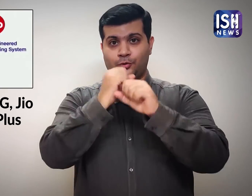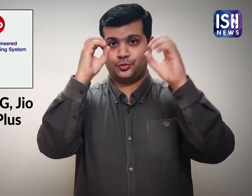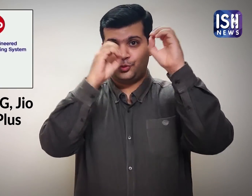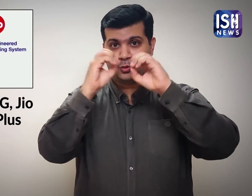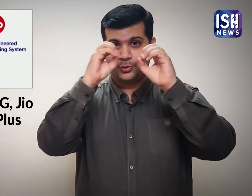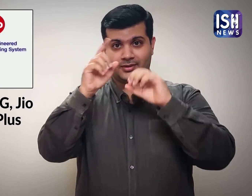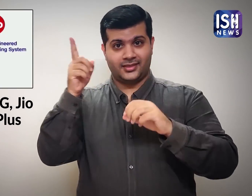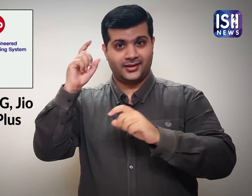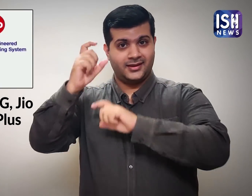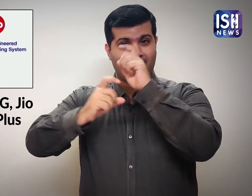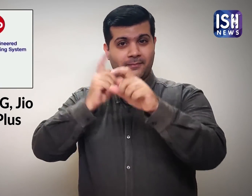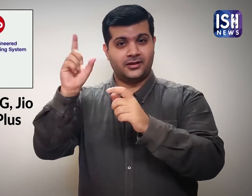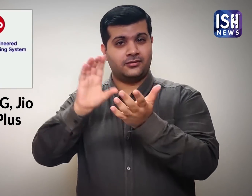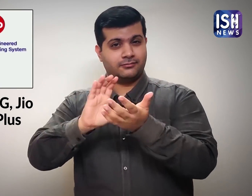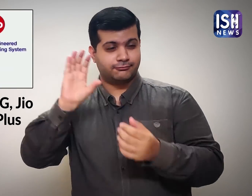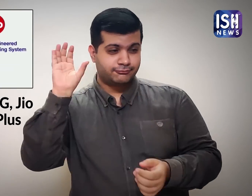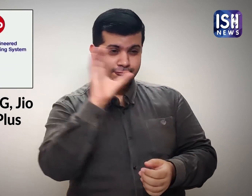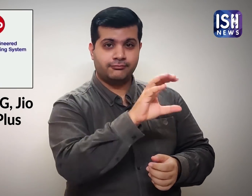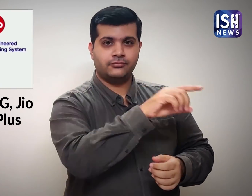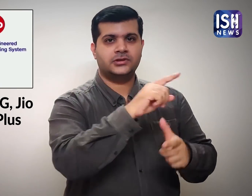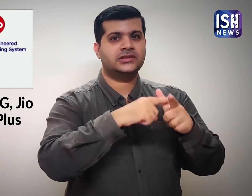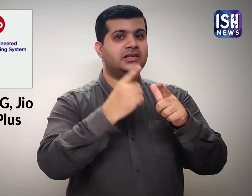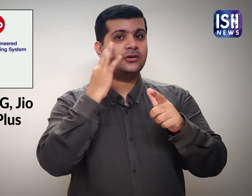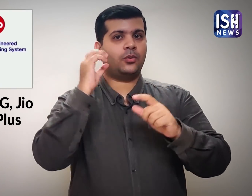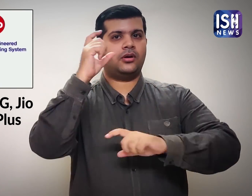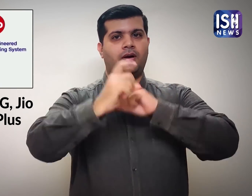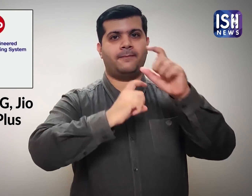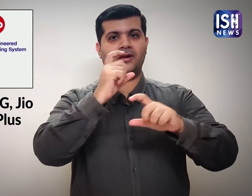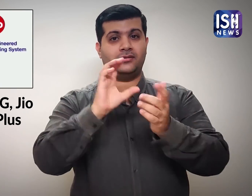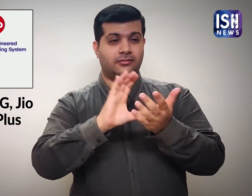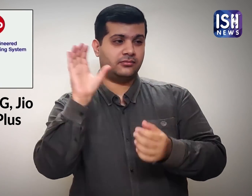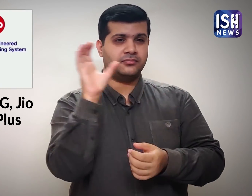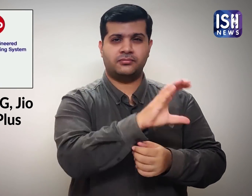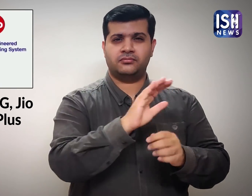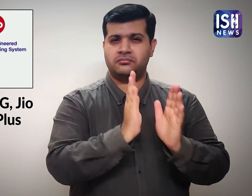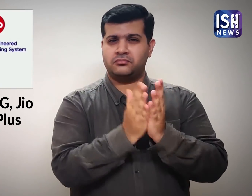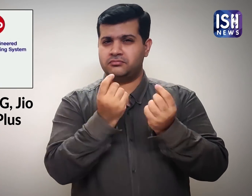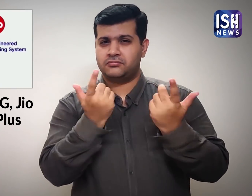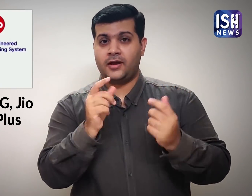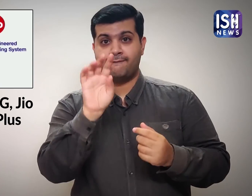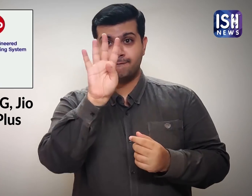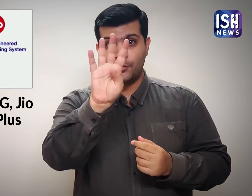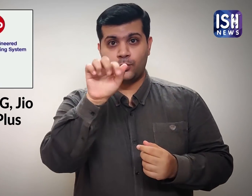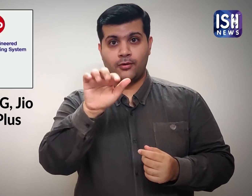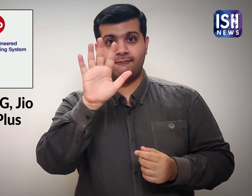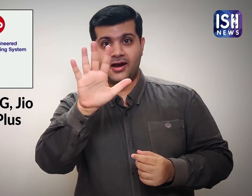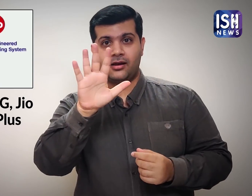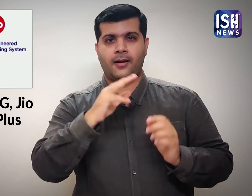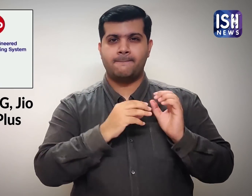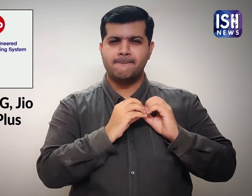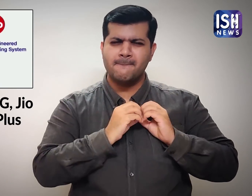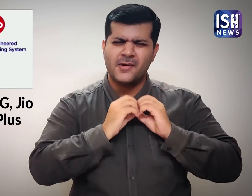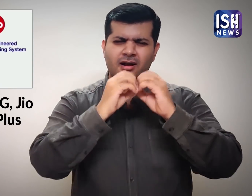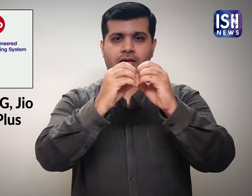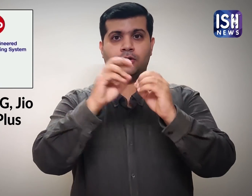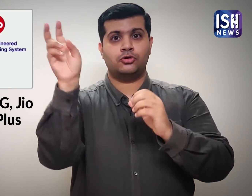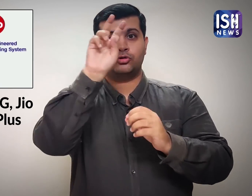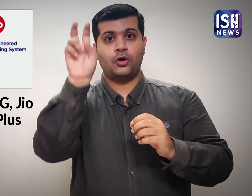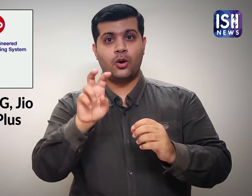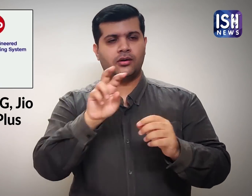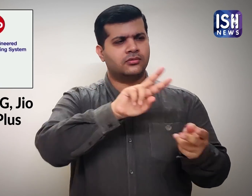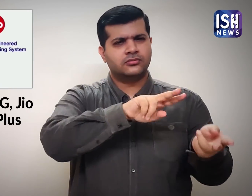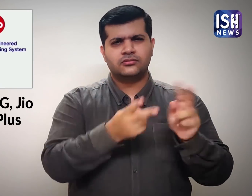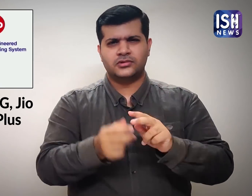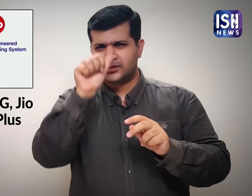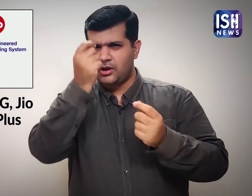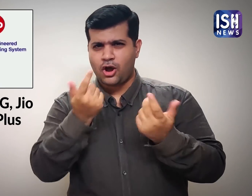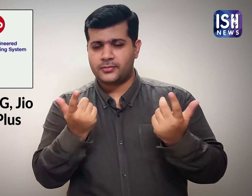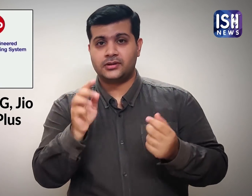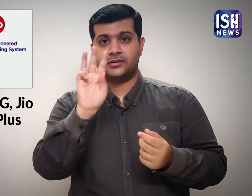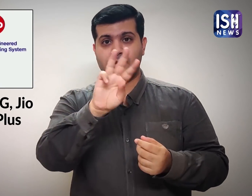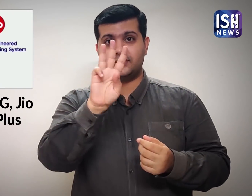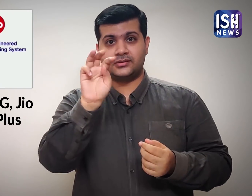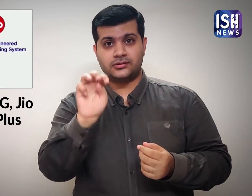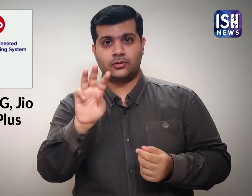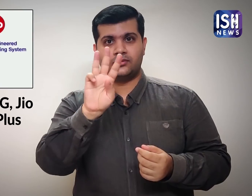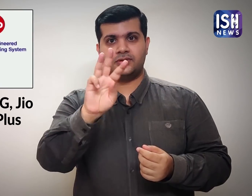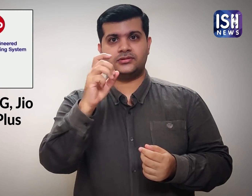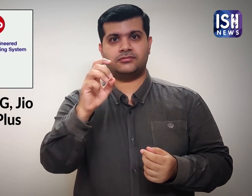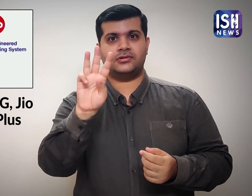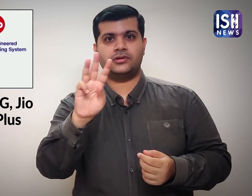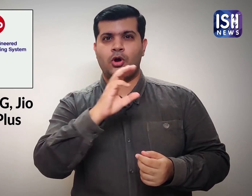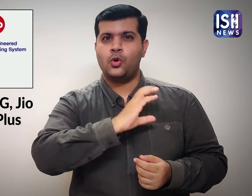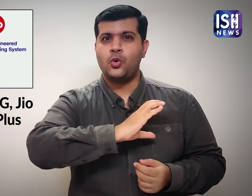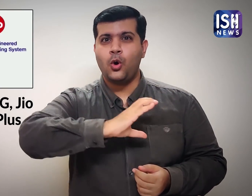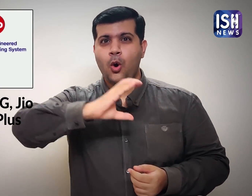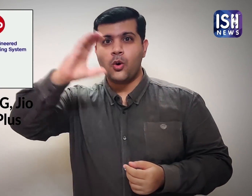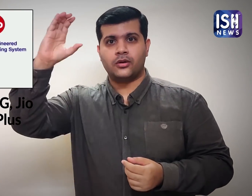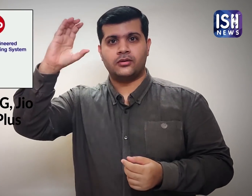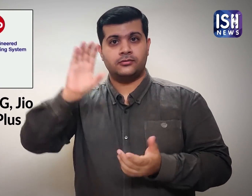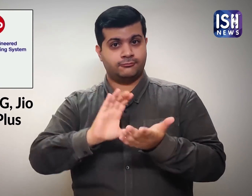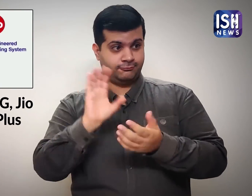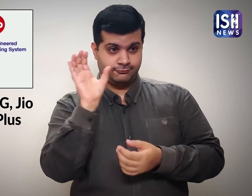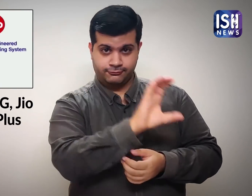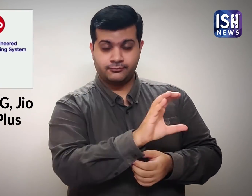Google will be investing $4.5 billion which is Rs 33.373 crore in Jio.